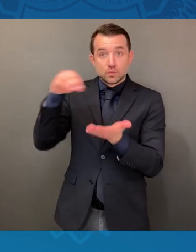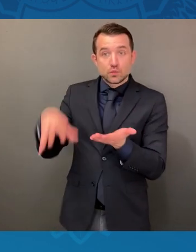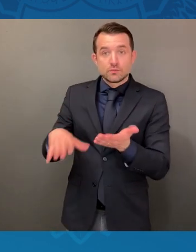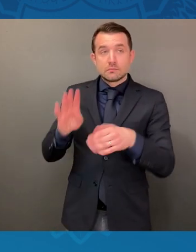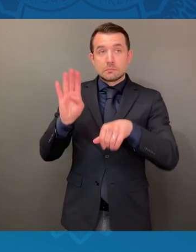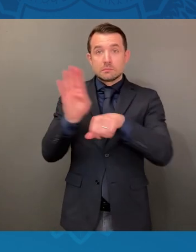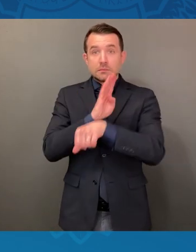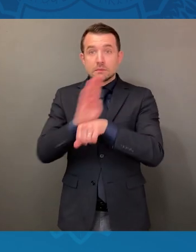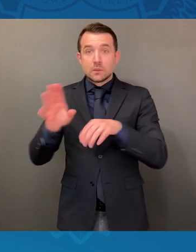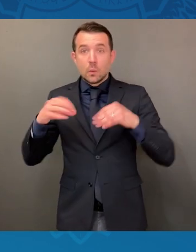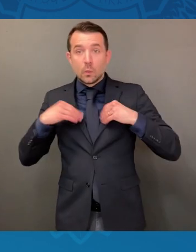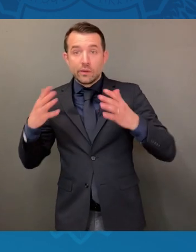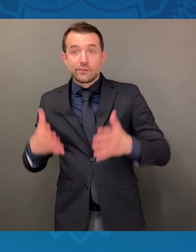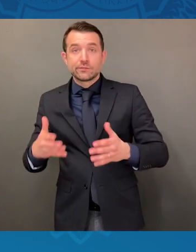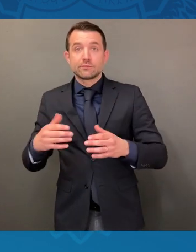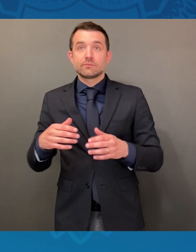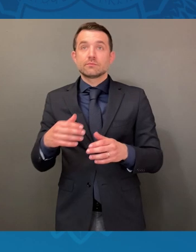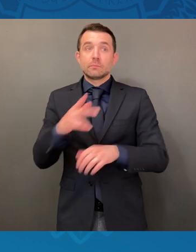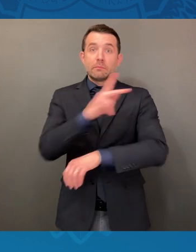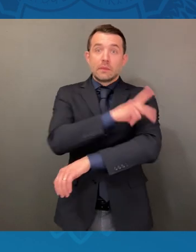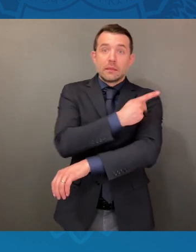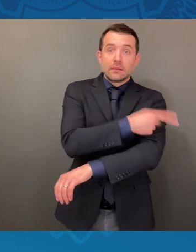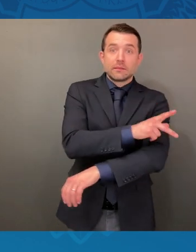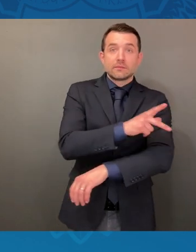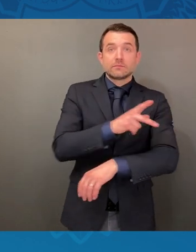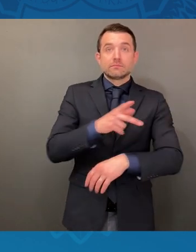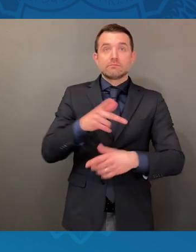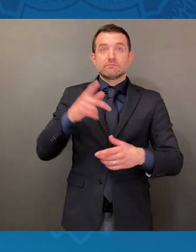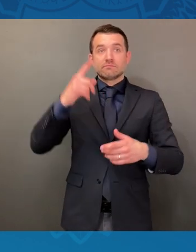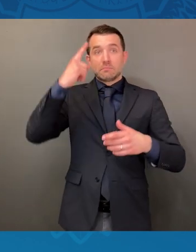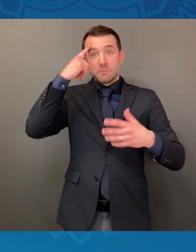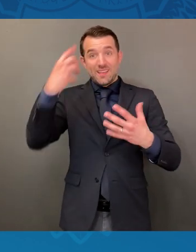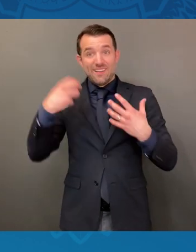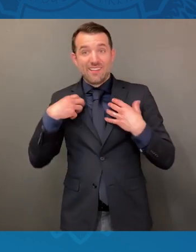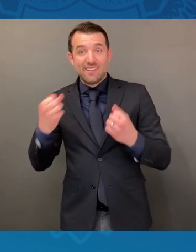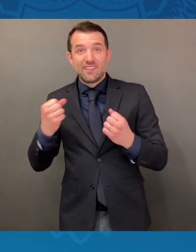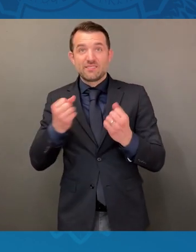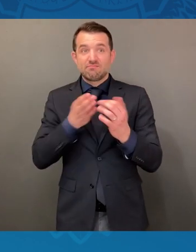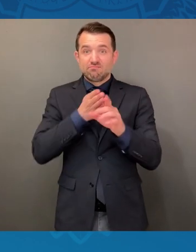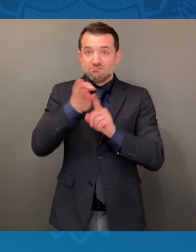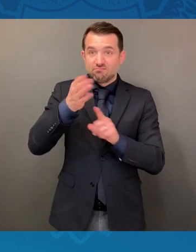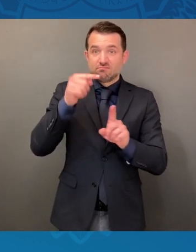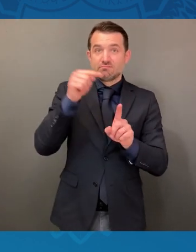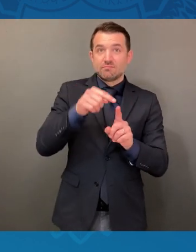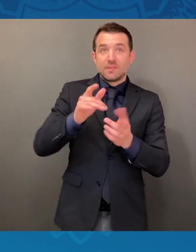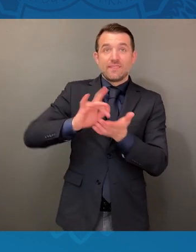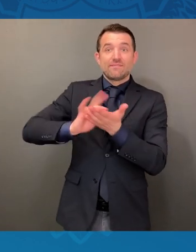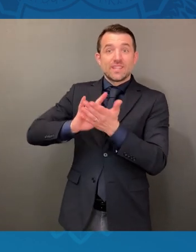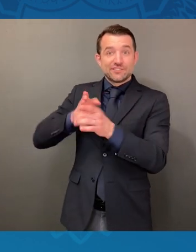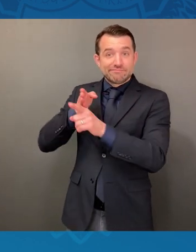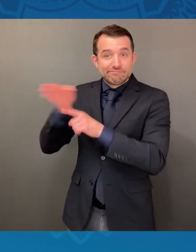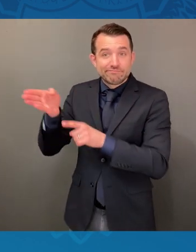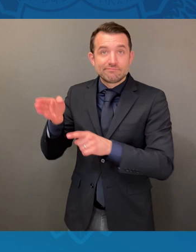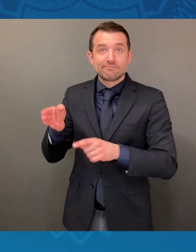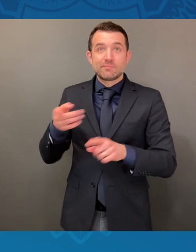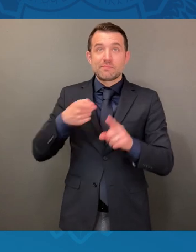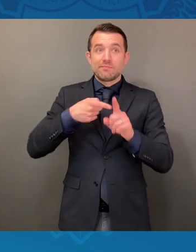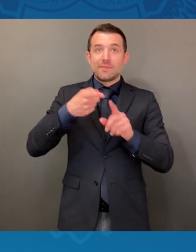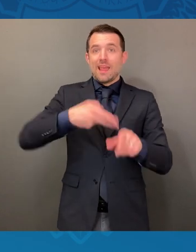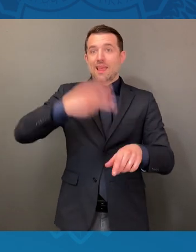including mental health professionals with high speed internet. We connect folks to opportunity.